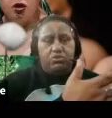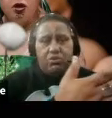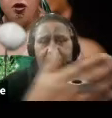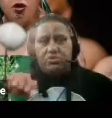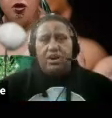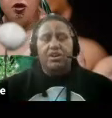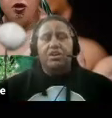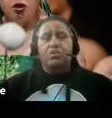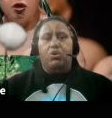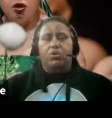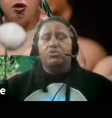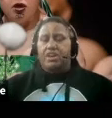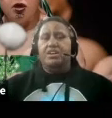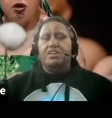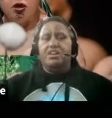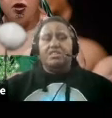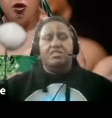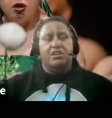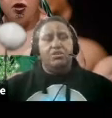ki koutou katoa kia hono tahi nei kia koutou.